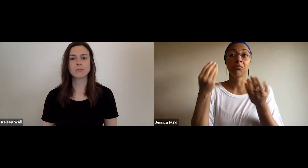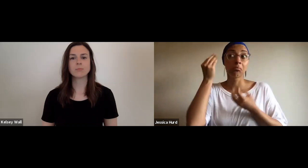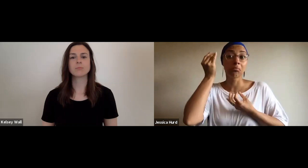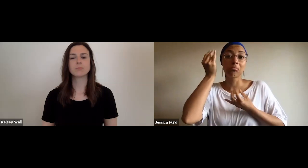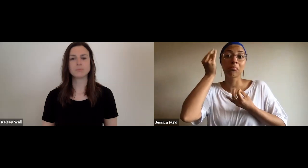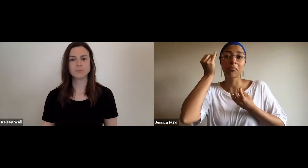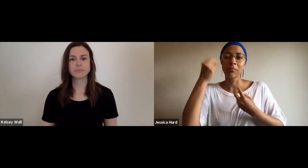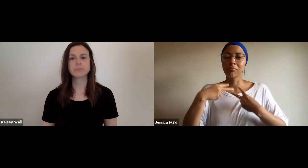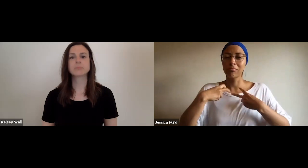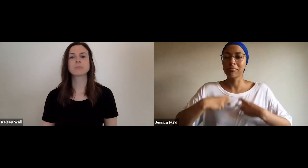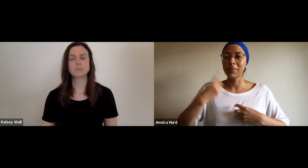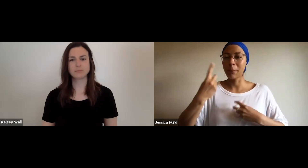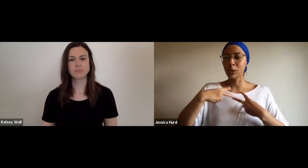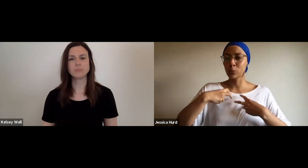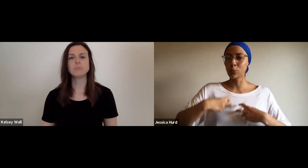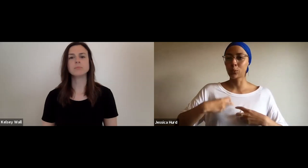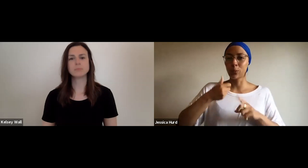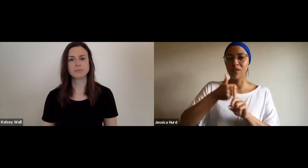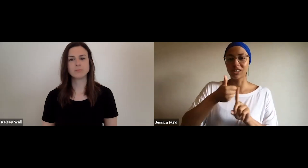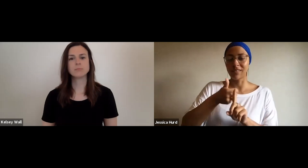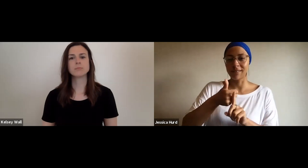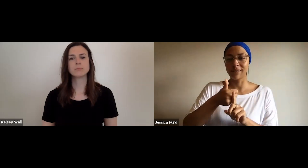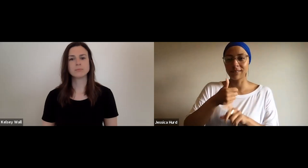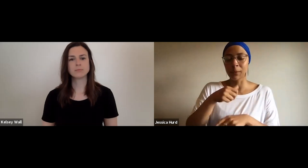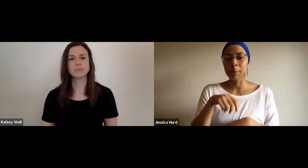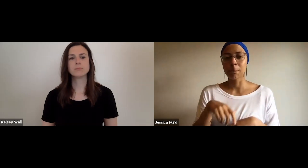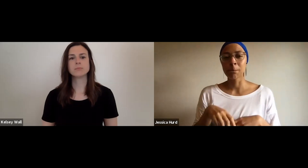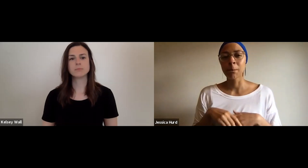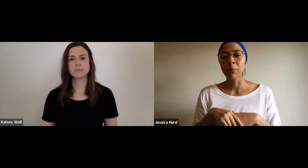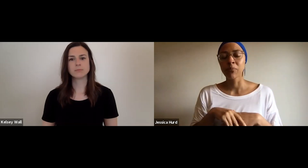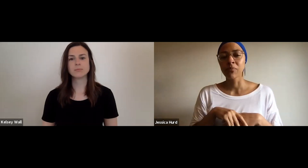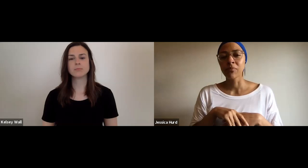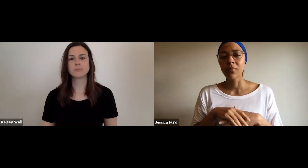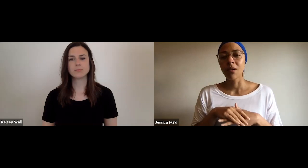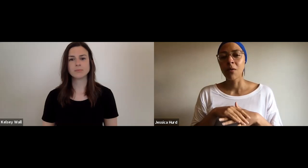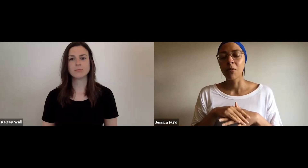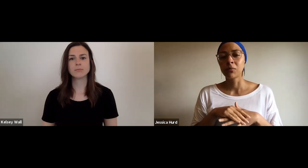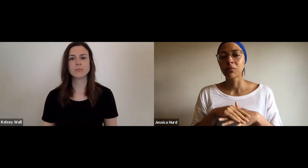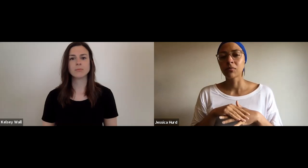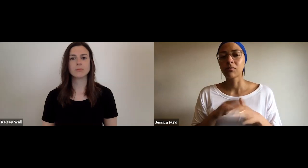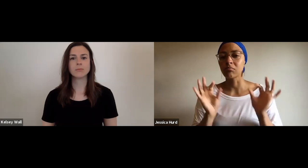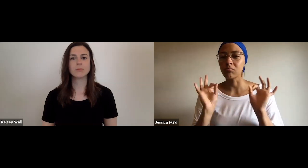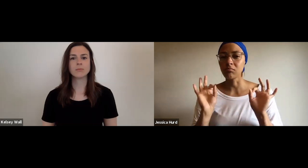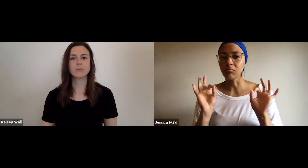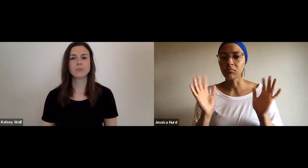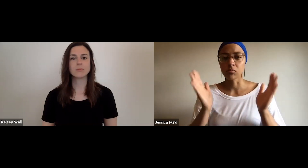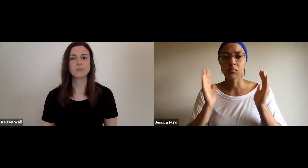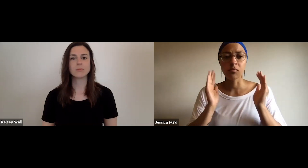with what I have in this moment." I can analyze myself first and figure out what I'm doing